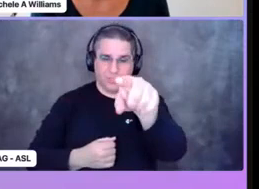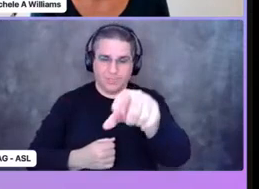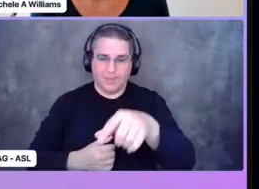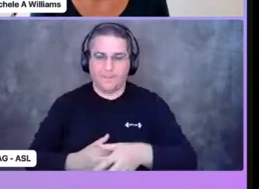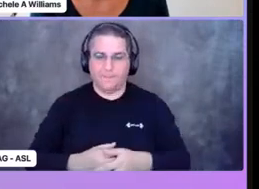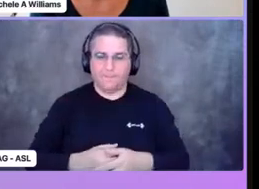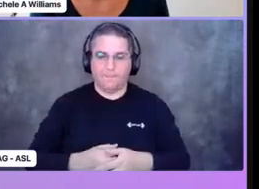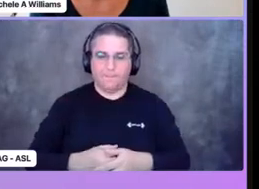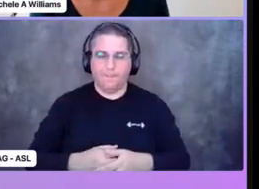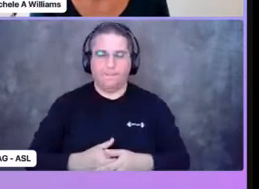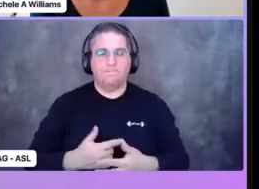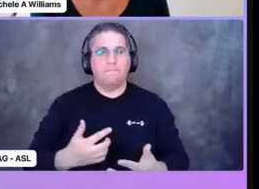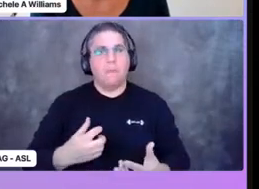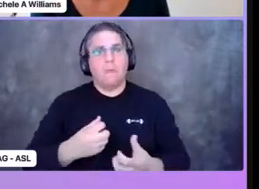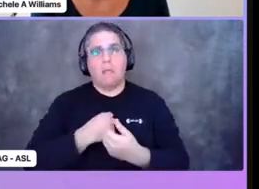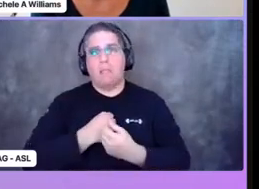research.